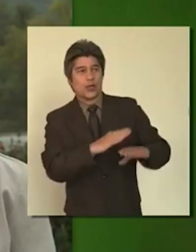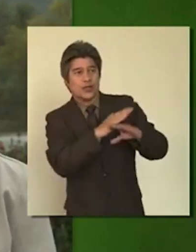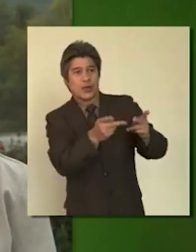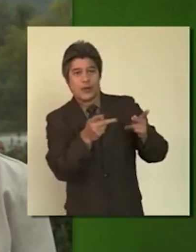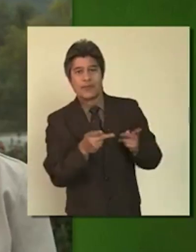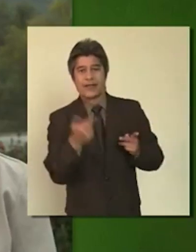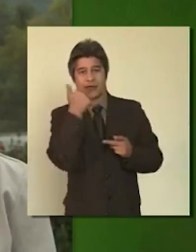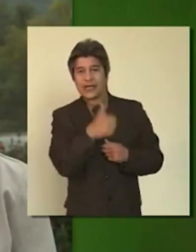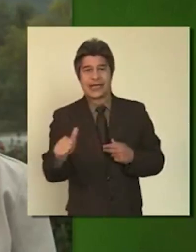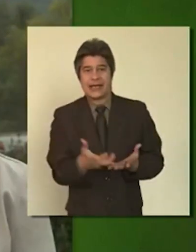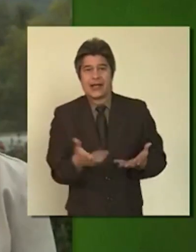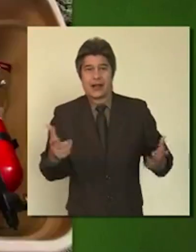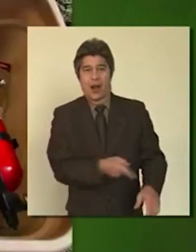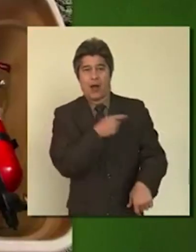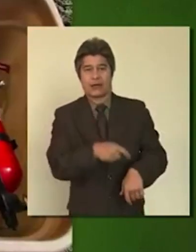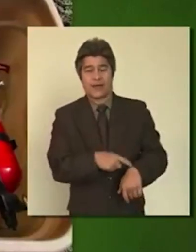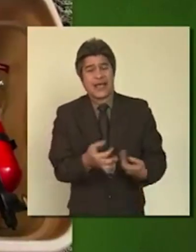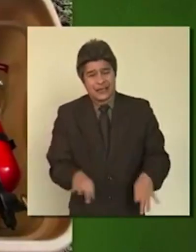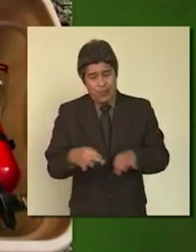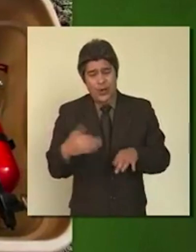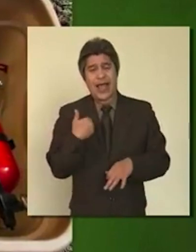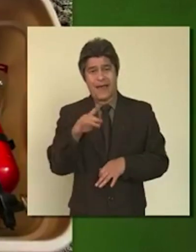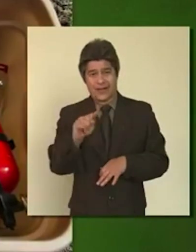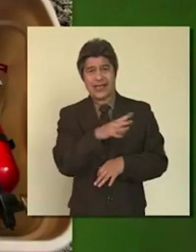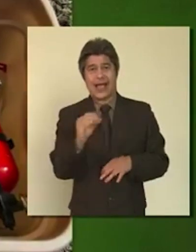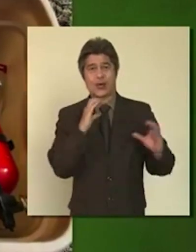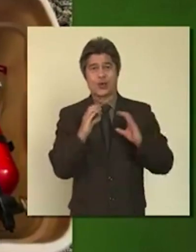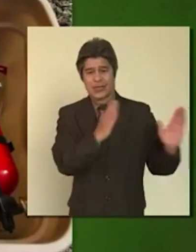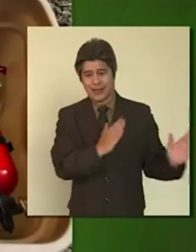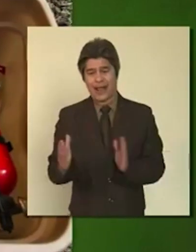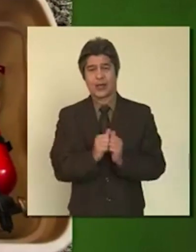for any significant amount of time. It's important for people to have a kit and to have a communications plan with